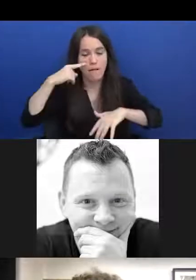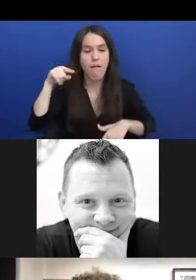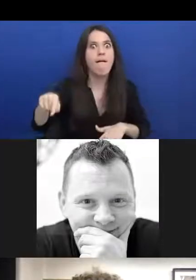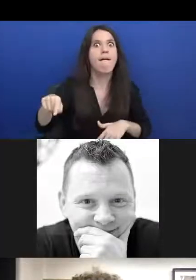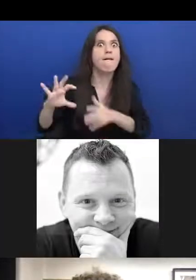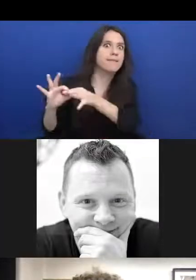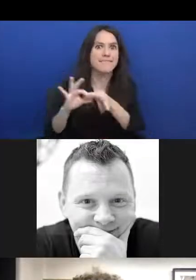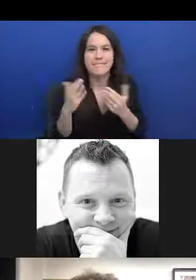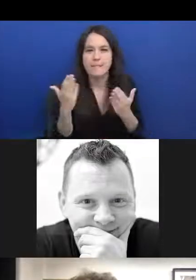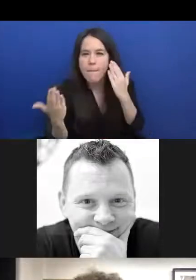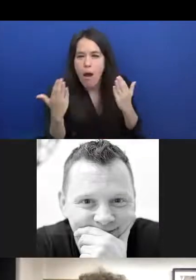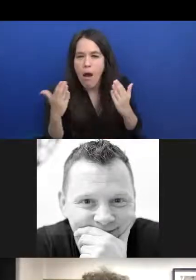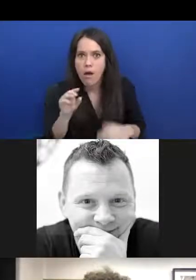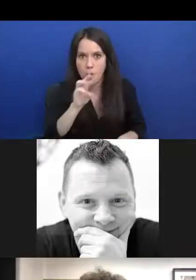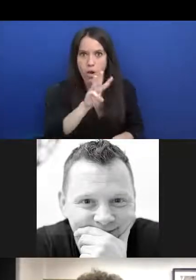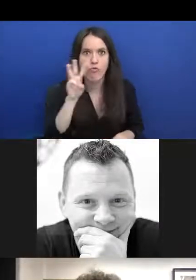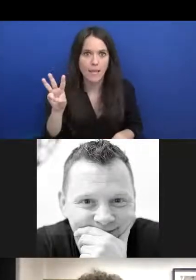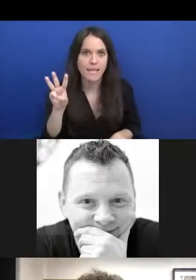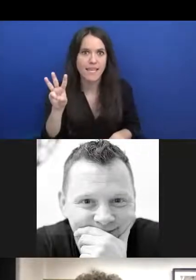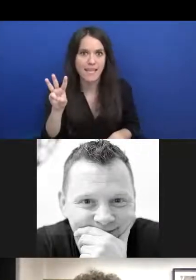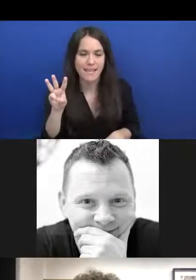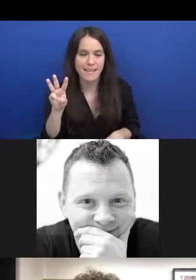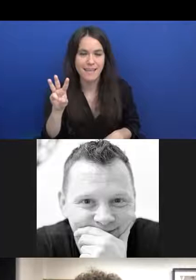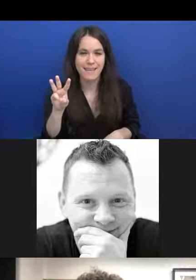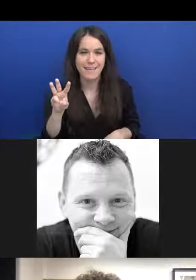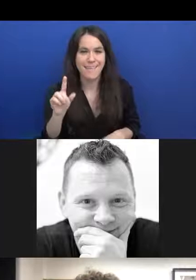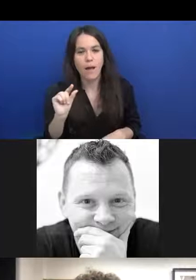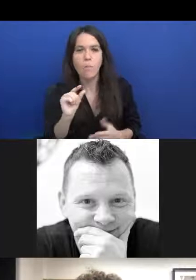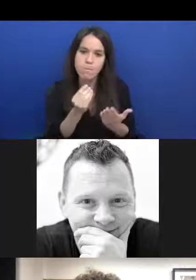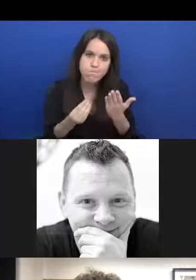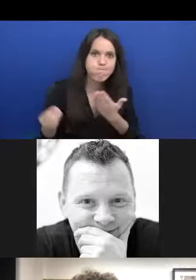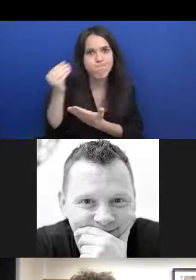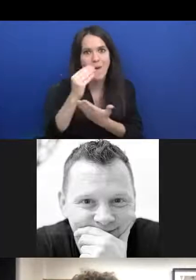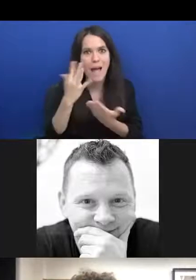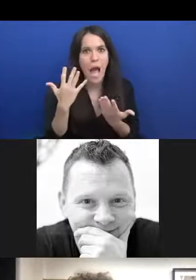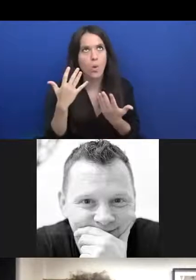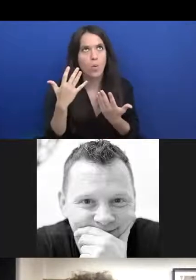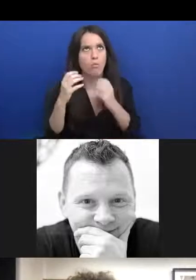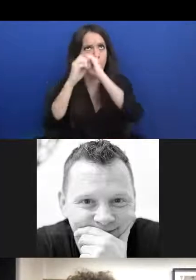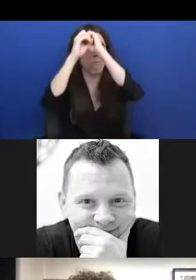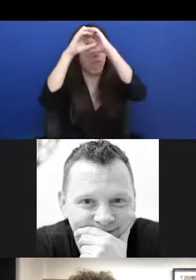and trying to I guess delineate the research question and you know the subject of what I